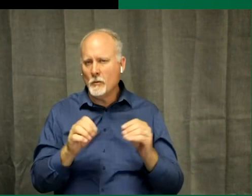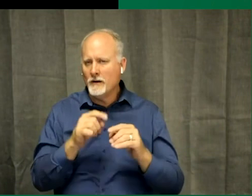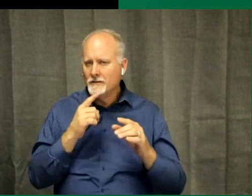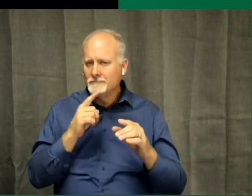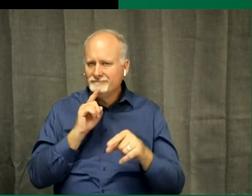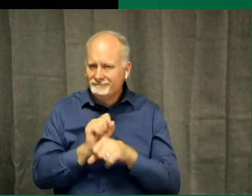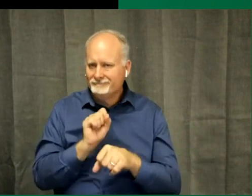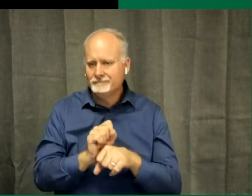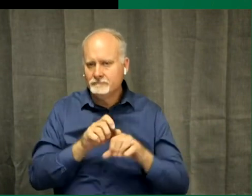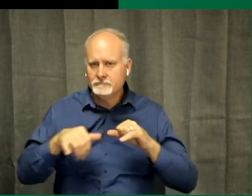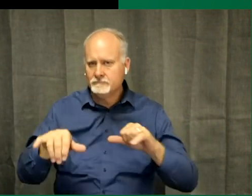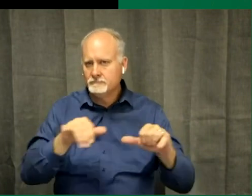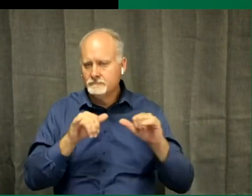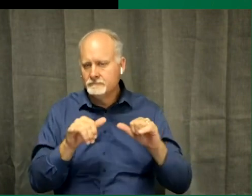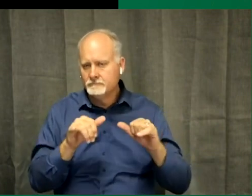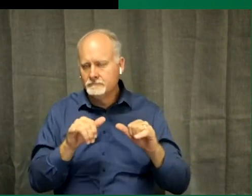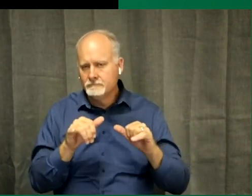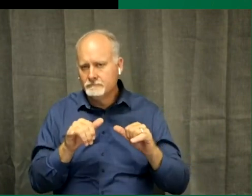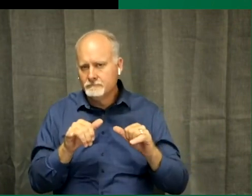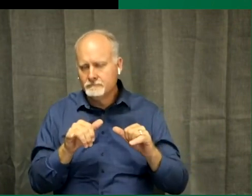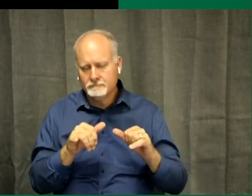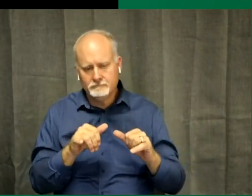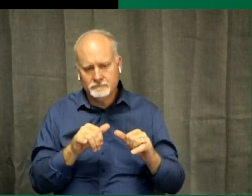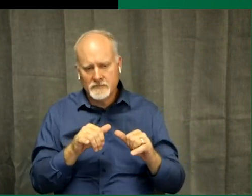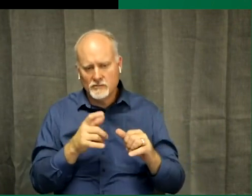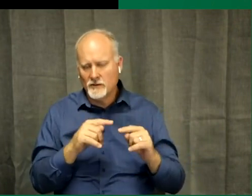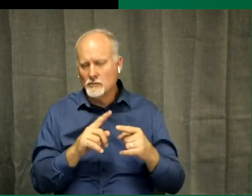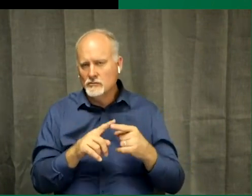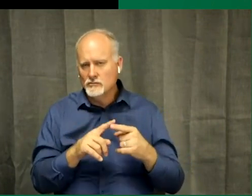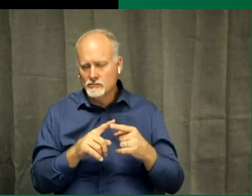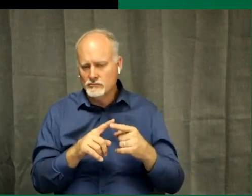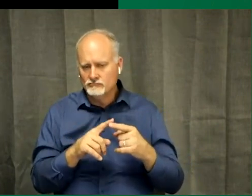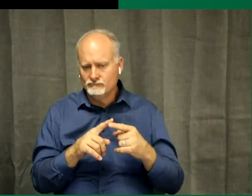statistical representation and then achieve those goals that i mentioned above for the testing